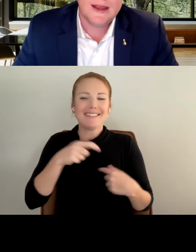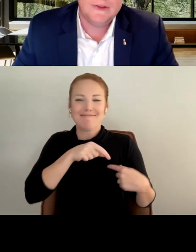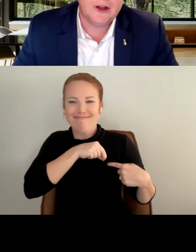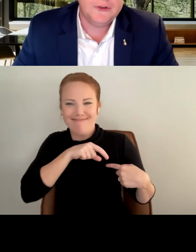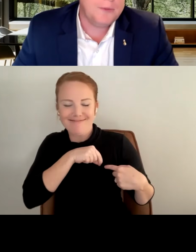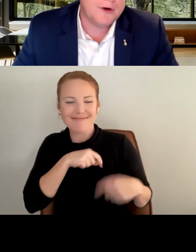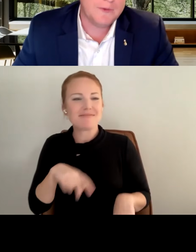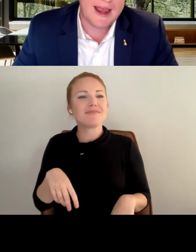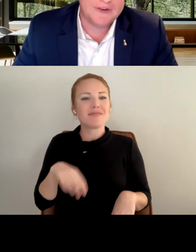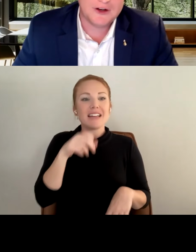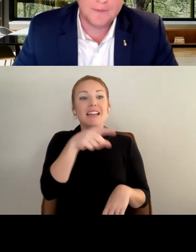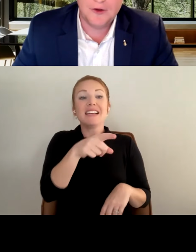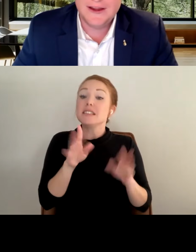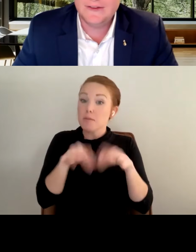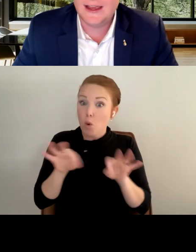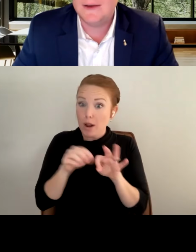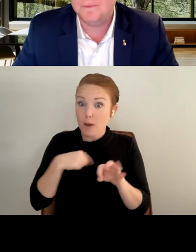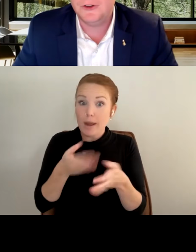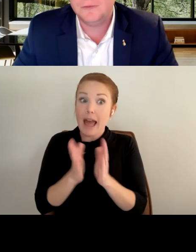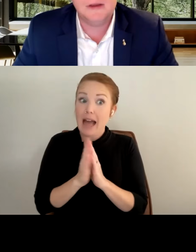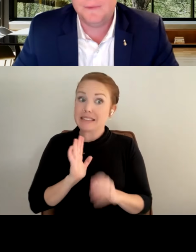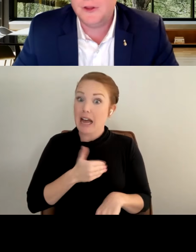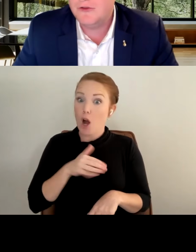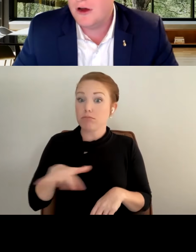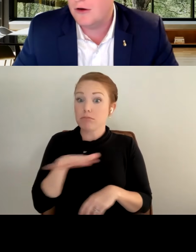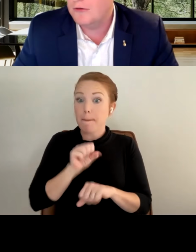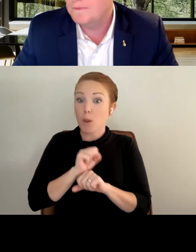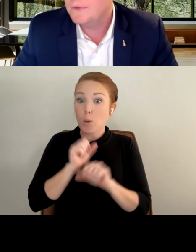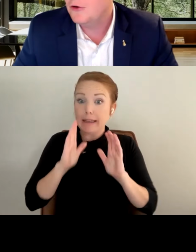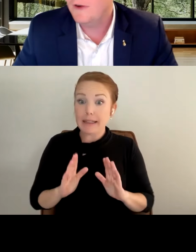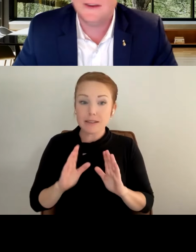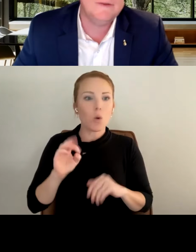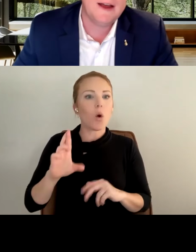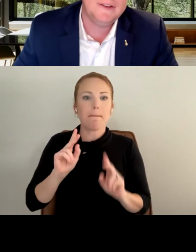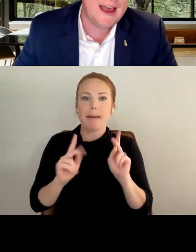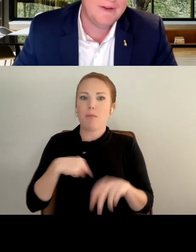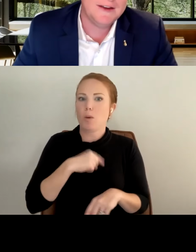It's also important that we ask our employees, and just people you know, who've identified as having